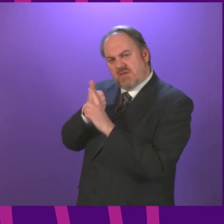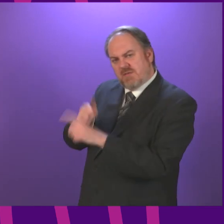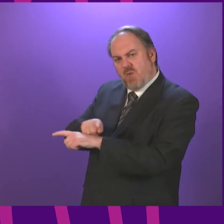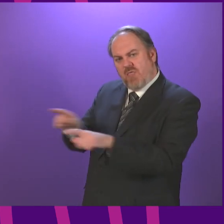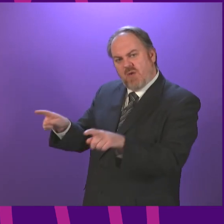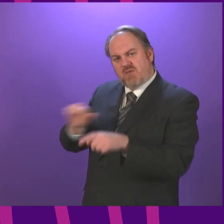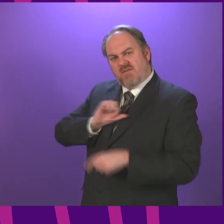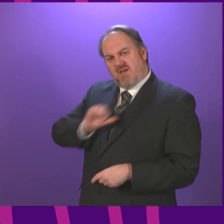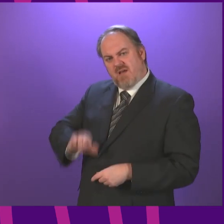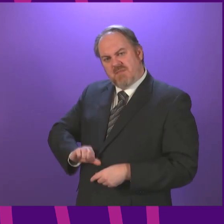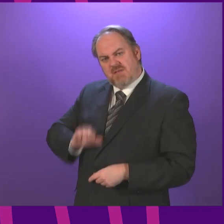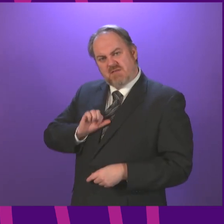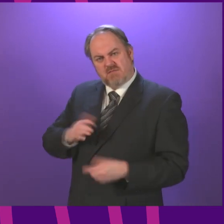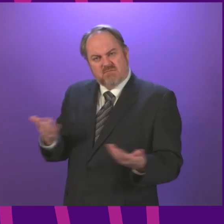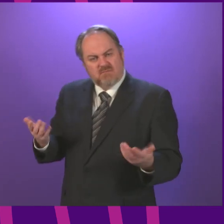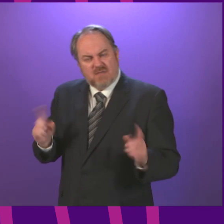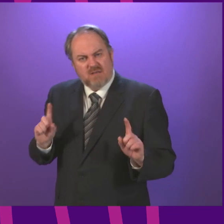The First Minister (Nicola Sturgeon): I am aware of the challenges that Scottish